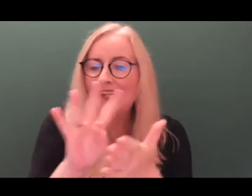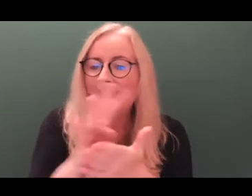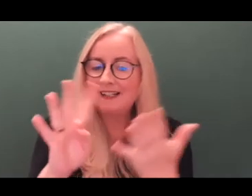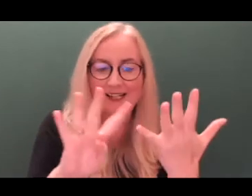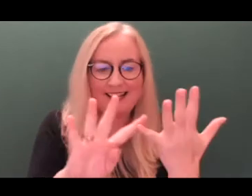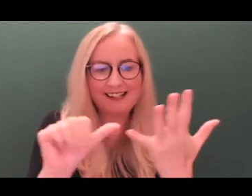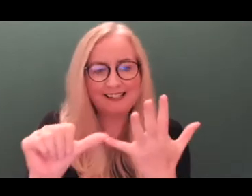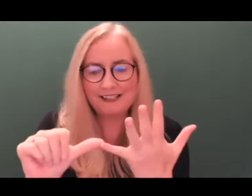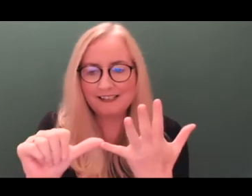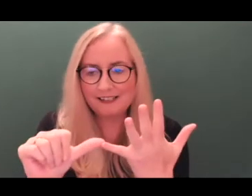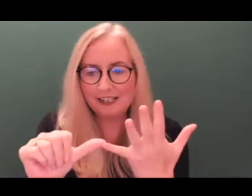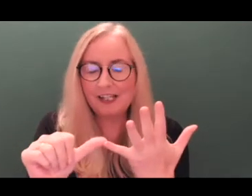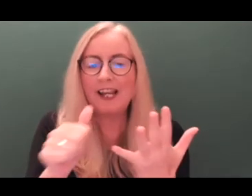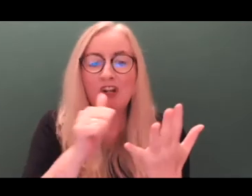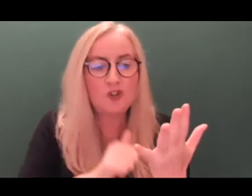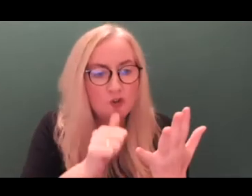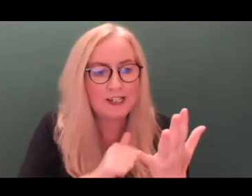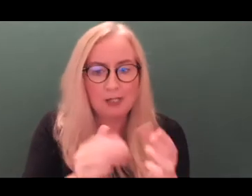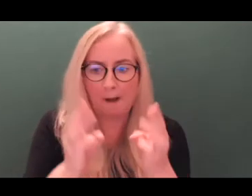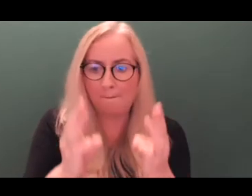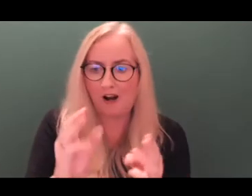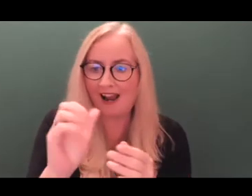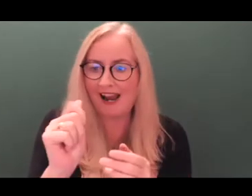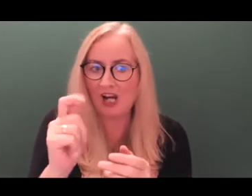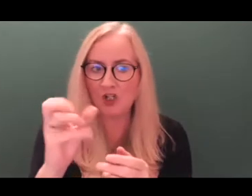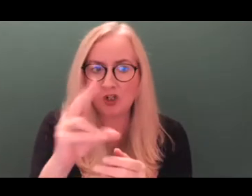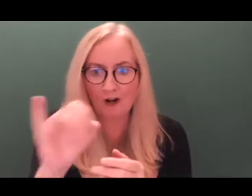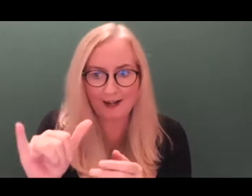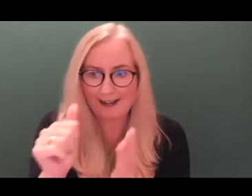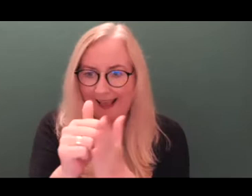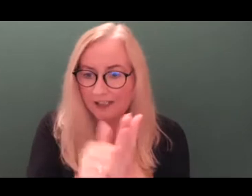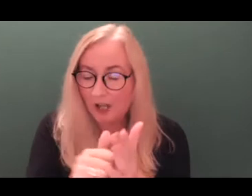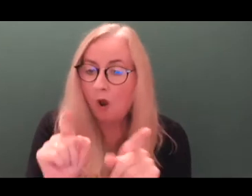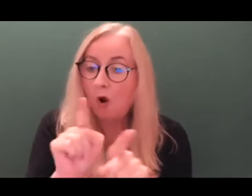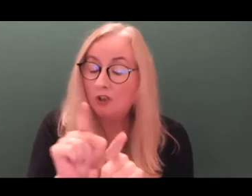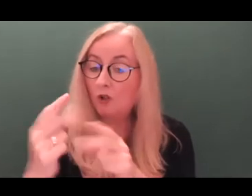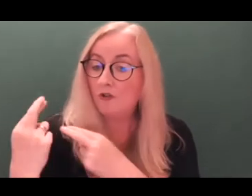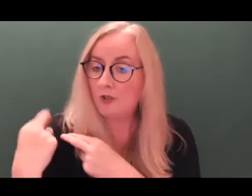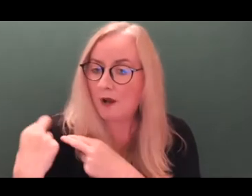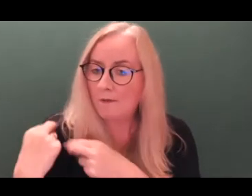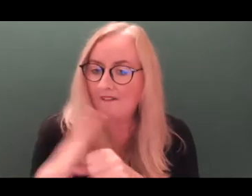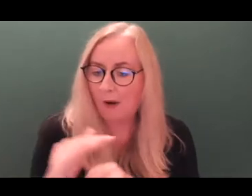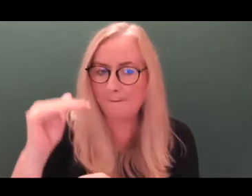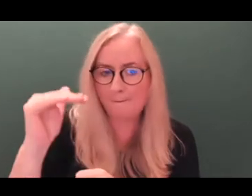enduring powers of attorney act and will still have a responsibility for minor wards of court